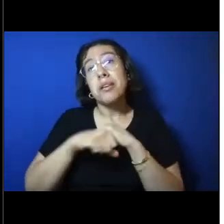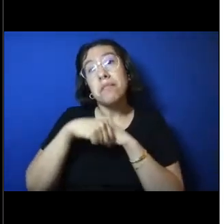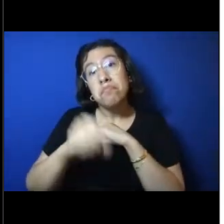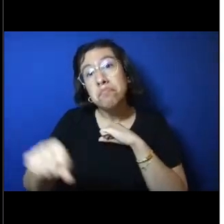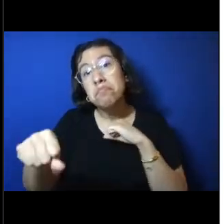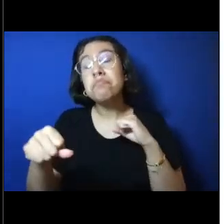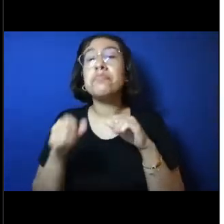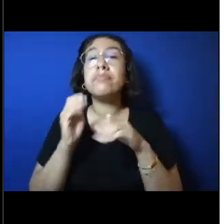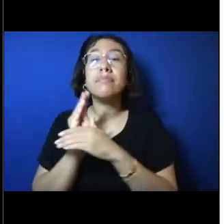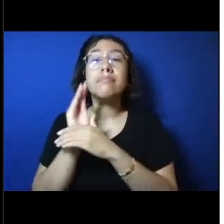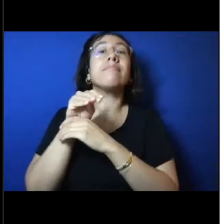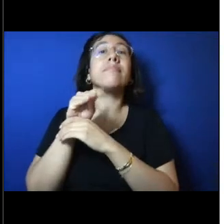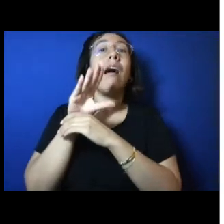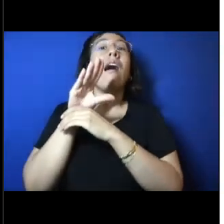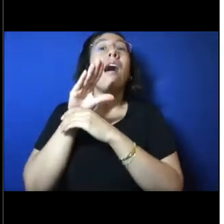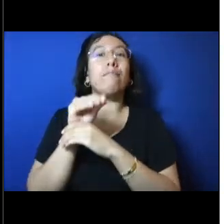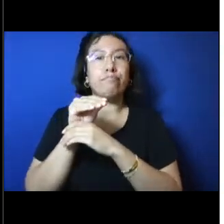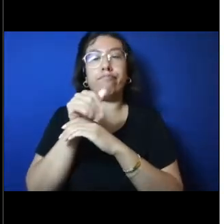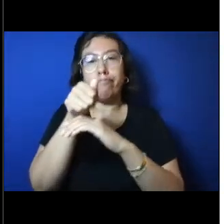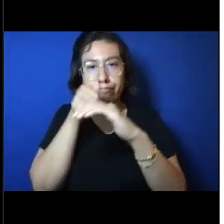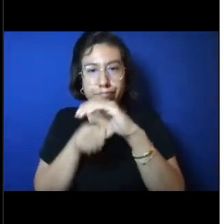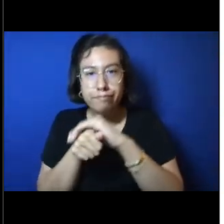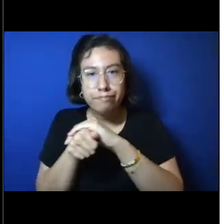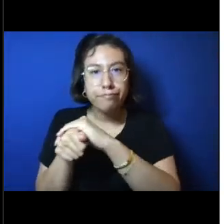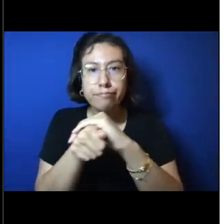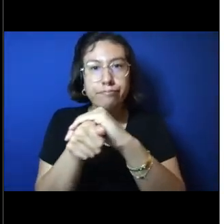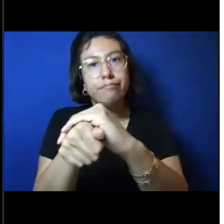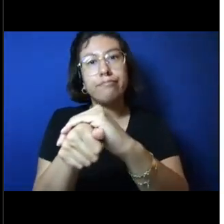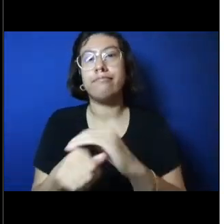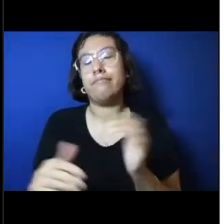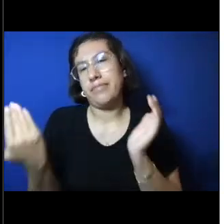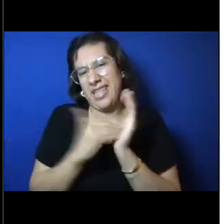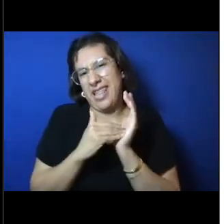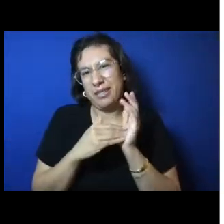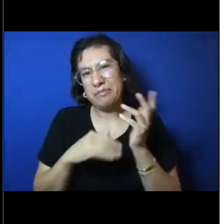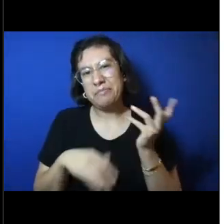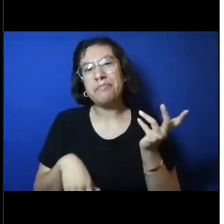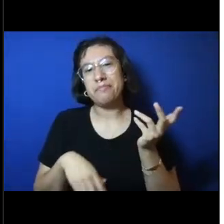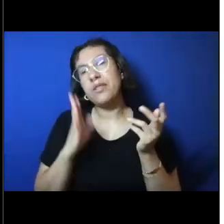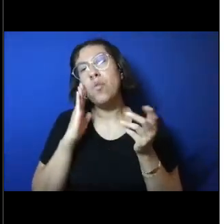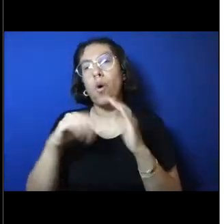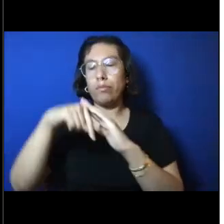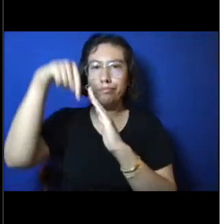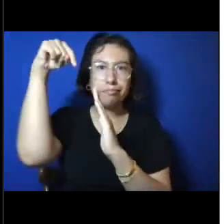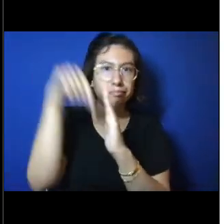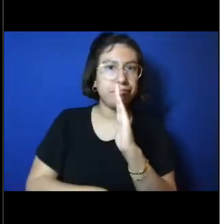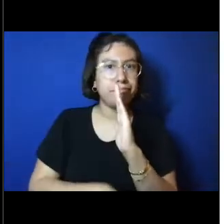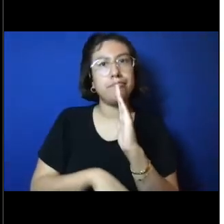they'll go back under, swim a little bit, come back up, take a breath, and then they'll try to dive to the bottom.